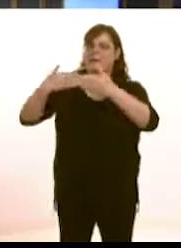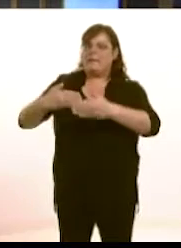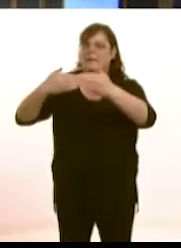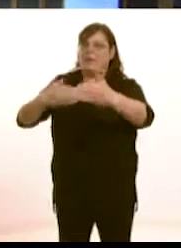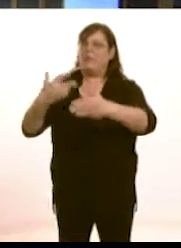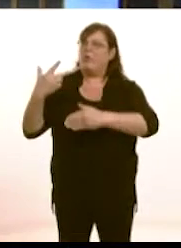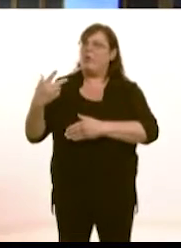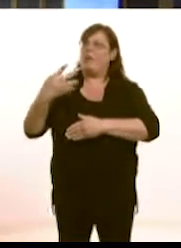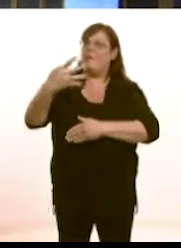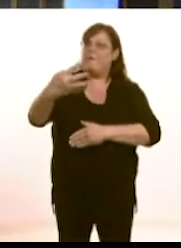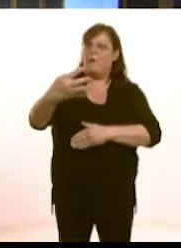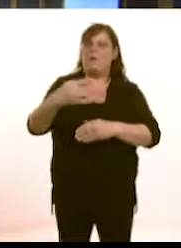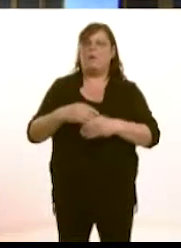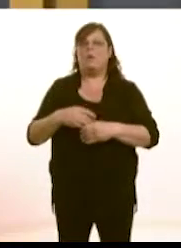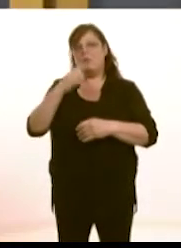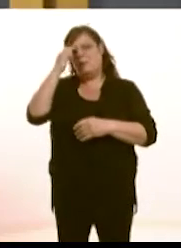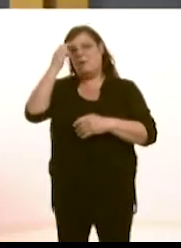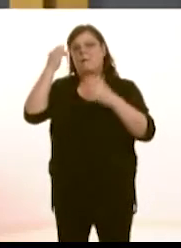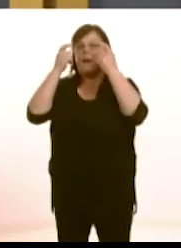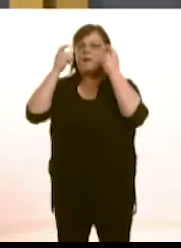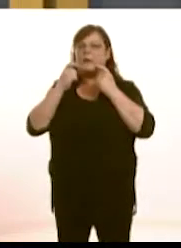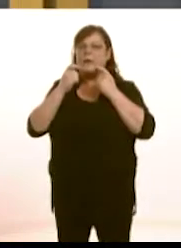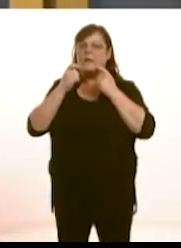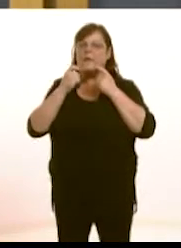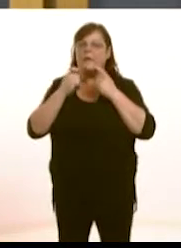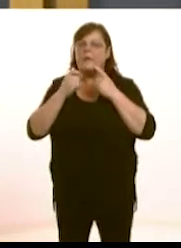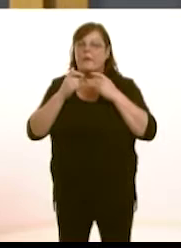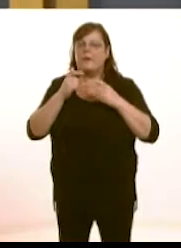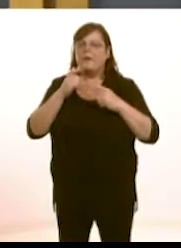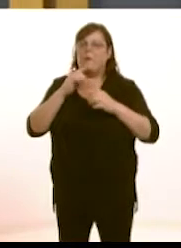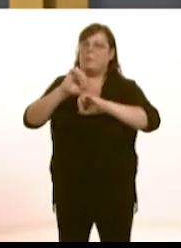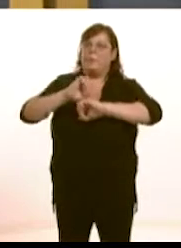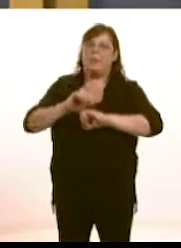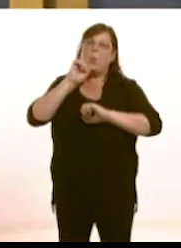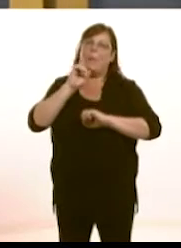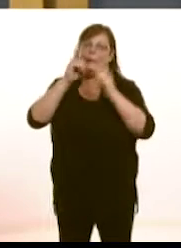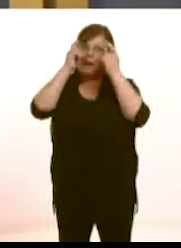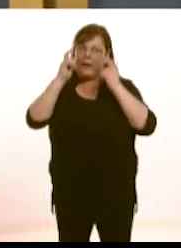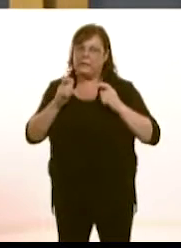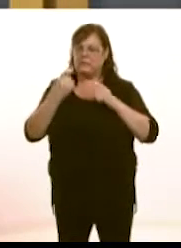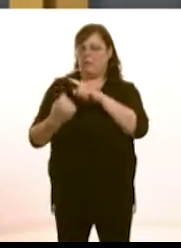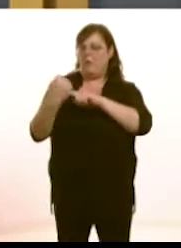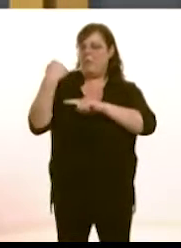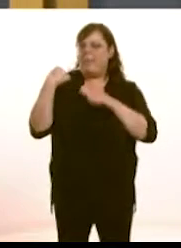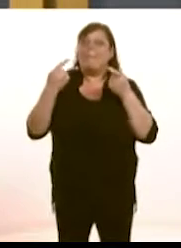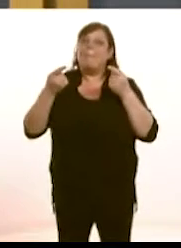last yearóthe violence against women Actóthe then Minister, although not accepting the